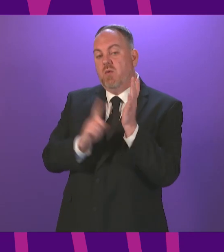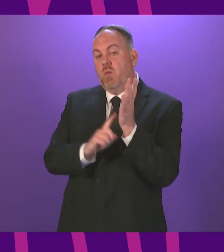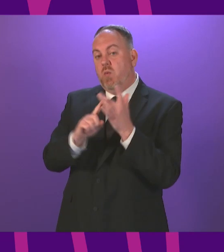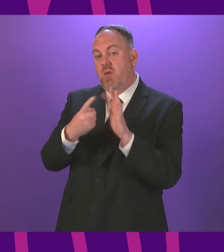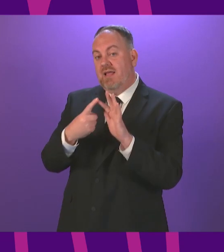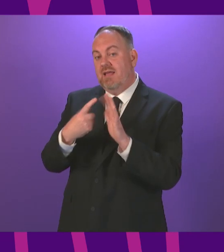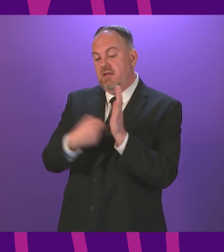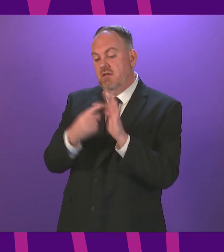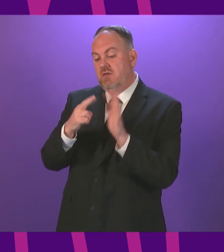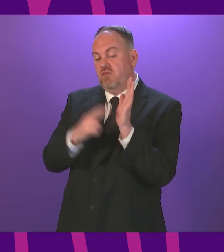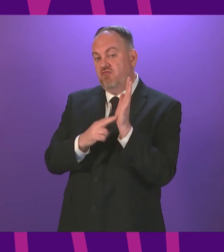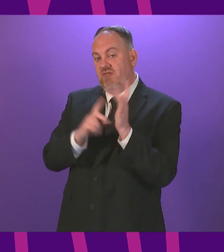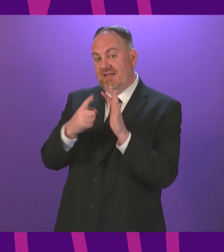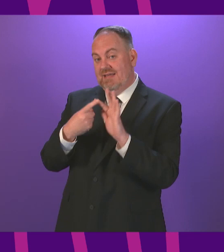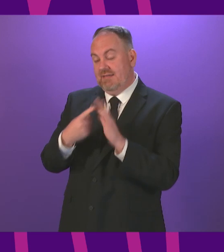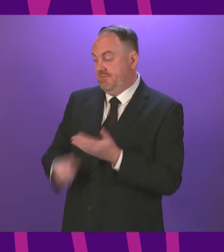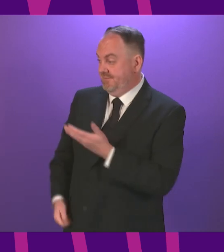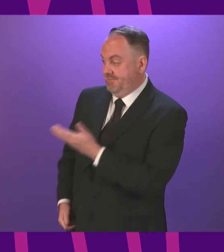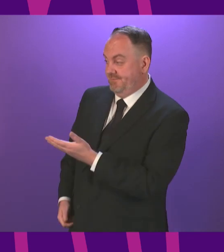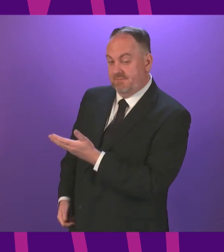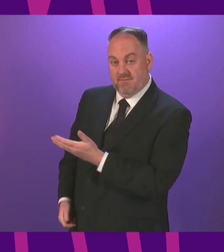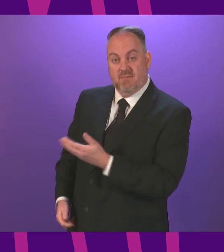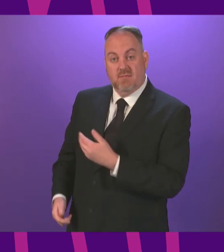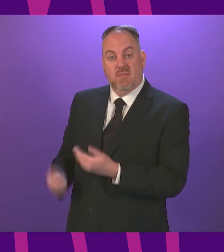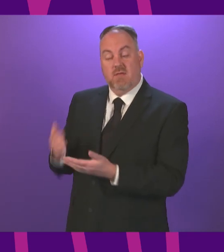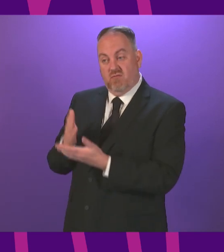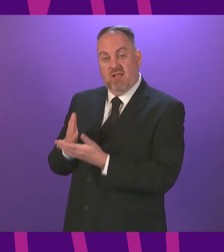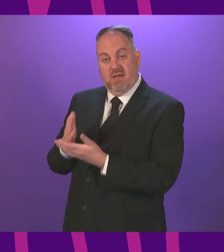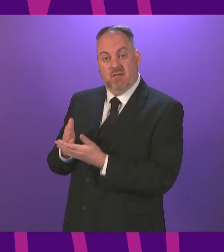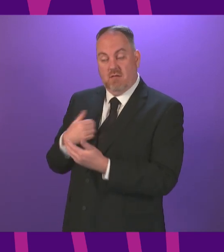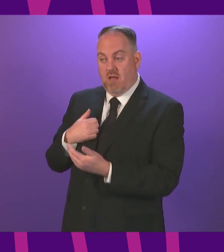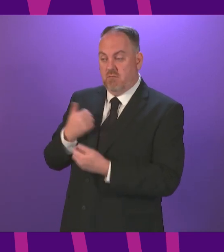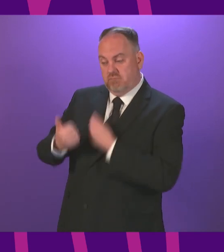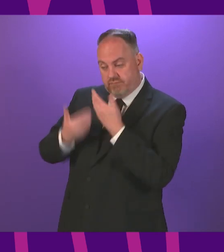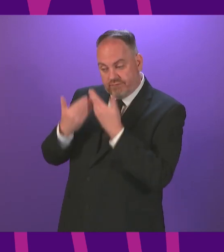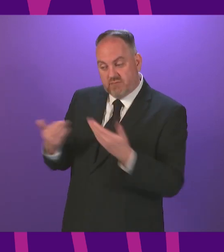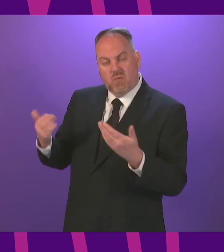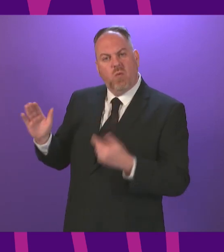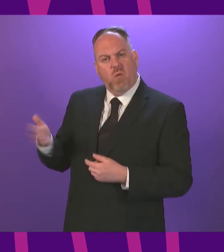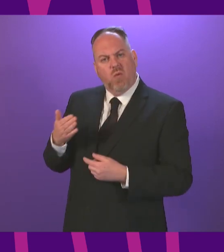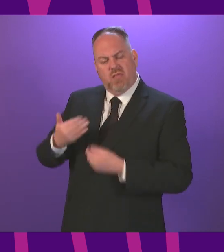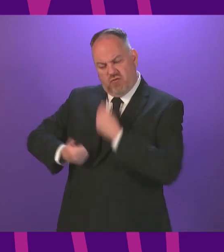I associate myself with all the fitting tributes that have been made today and over the weekend.